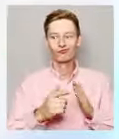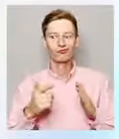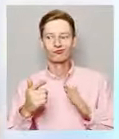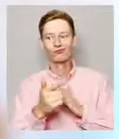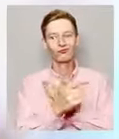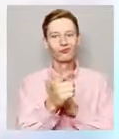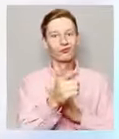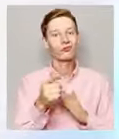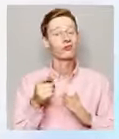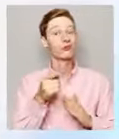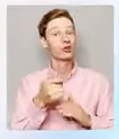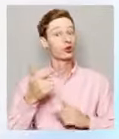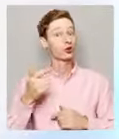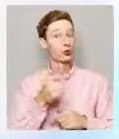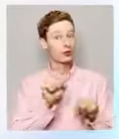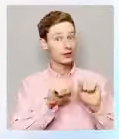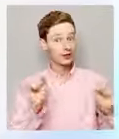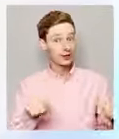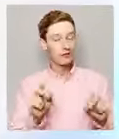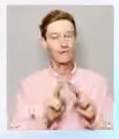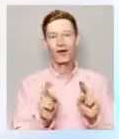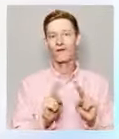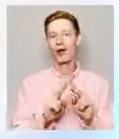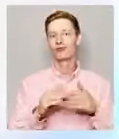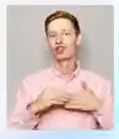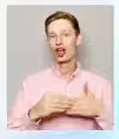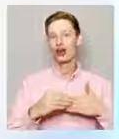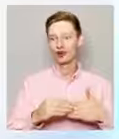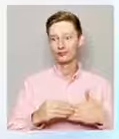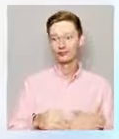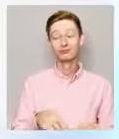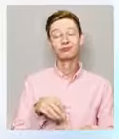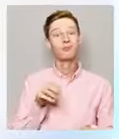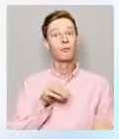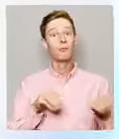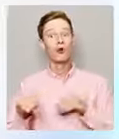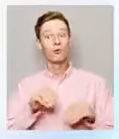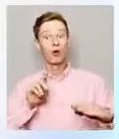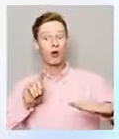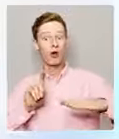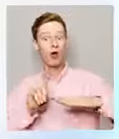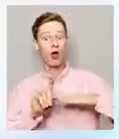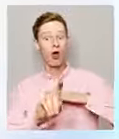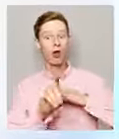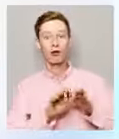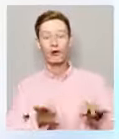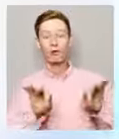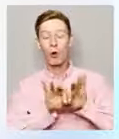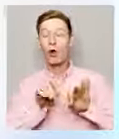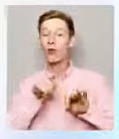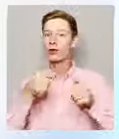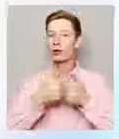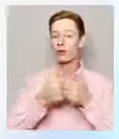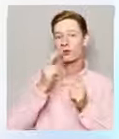and its shooting system is very generous. Similarly, while movement is a core part of the experience, the game respects what the player can see.